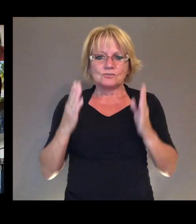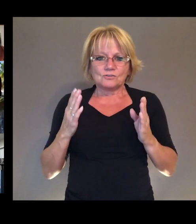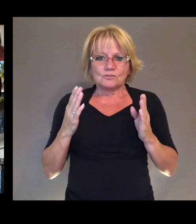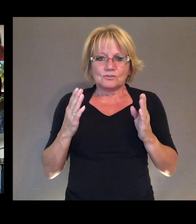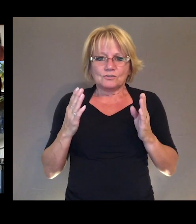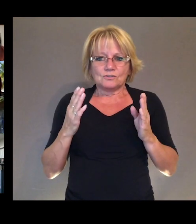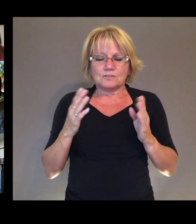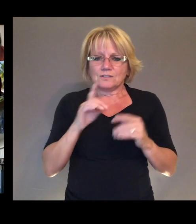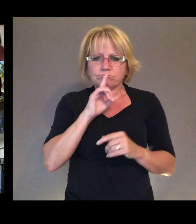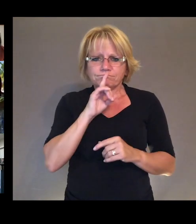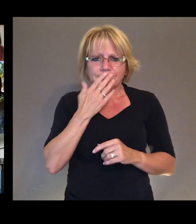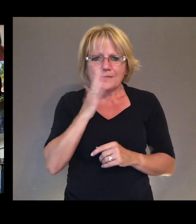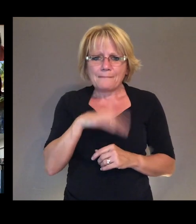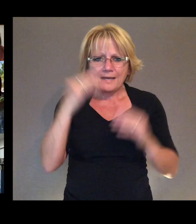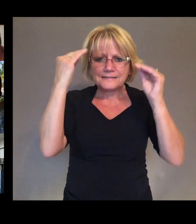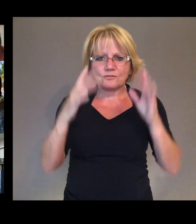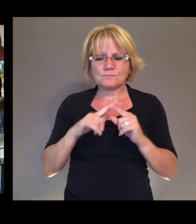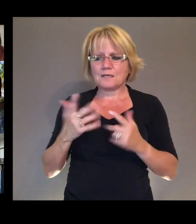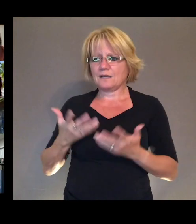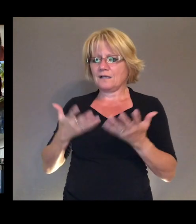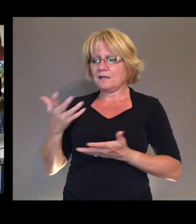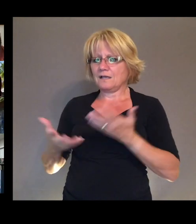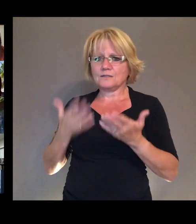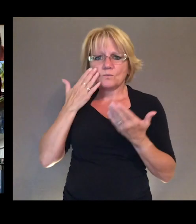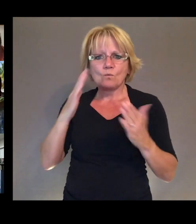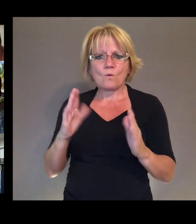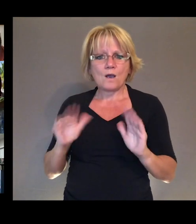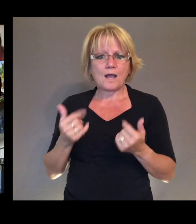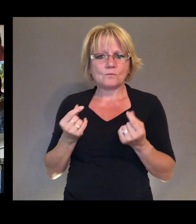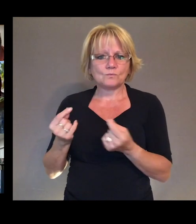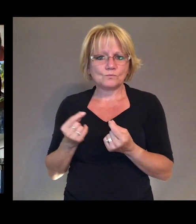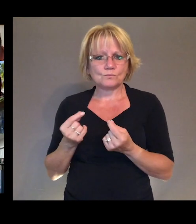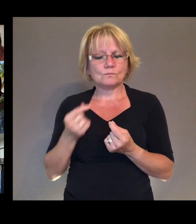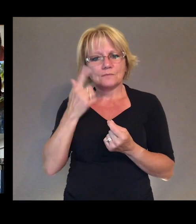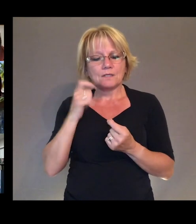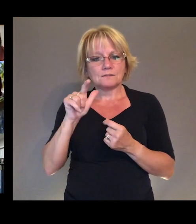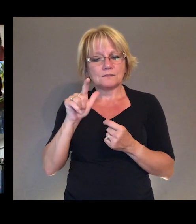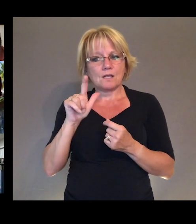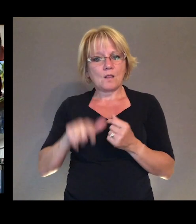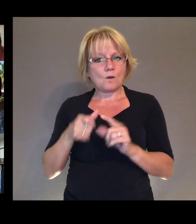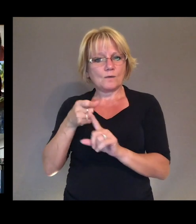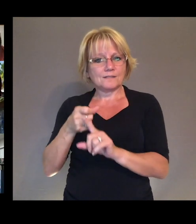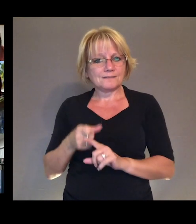but they don't know how to deal with this because in a low incidence school, you don't know what to do. So, you know, I'm trying to get in there